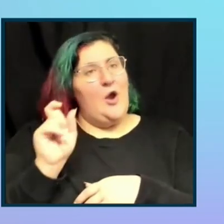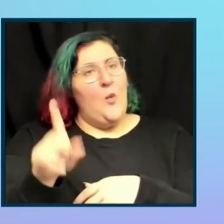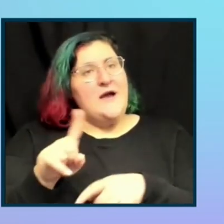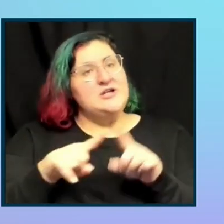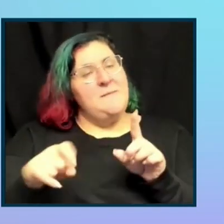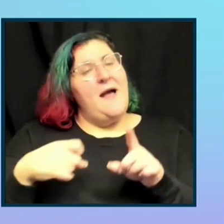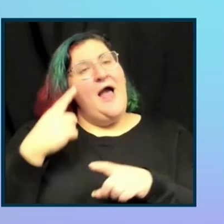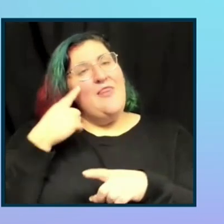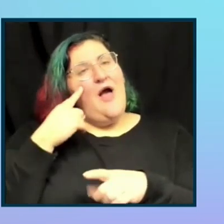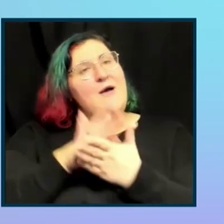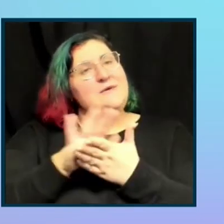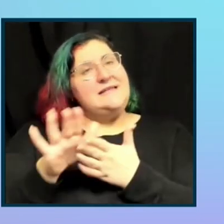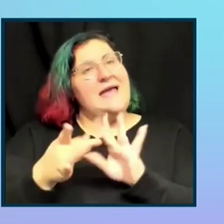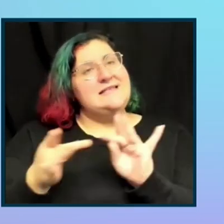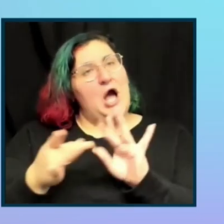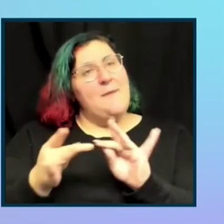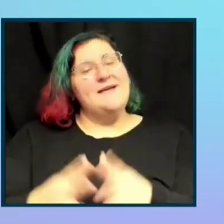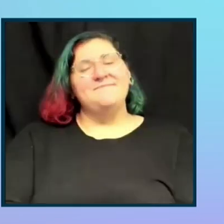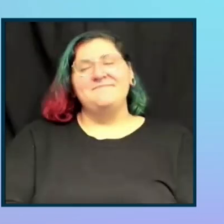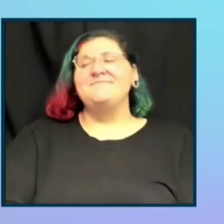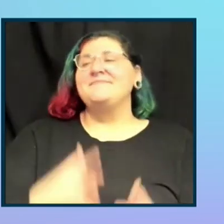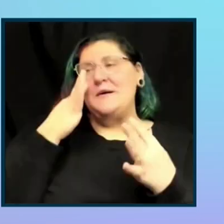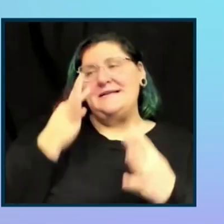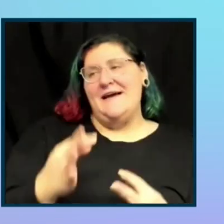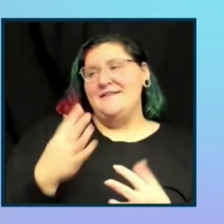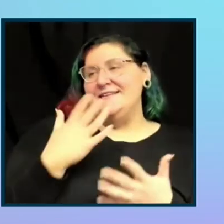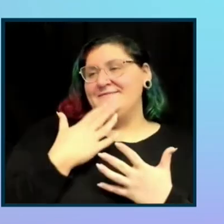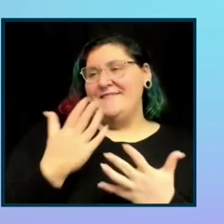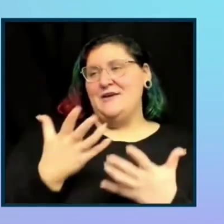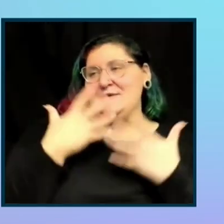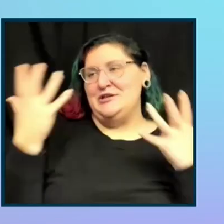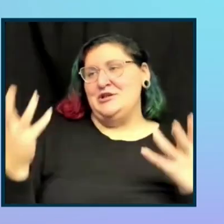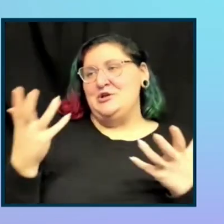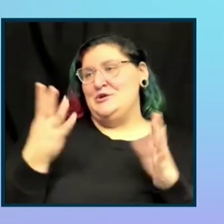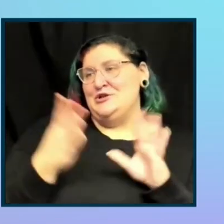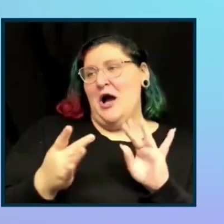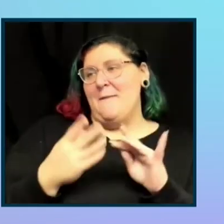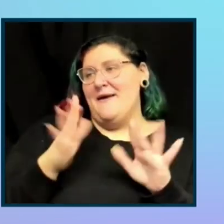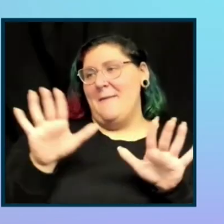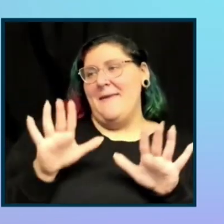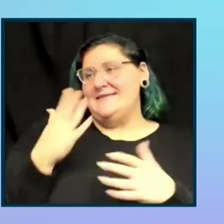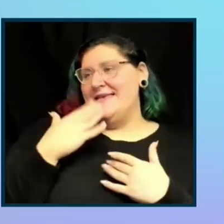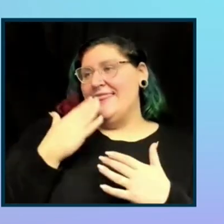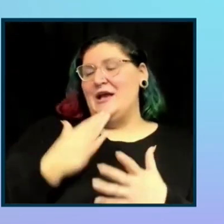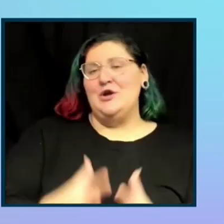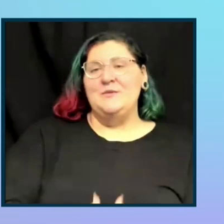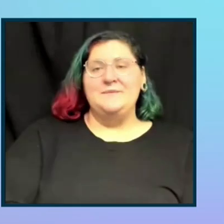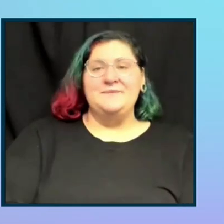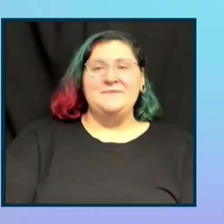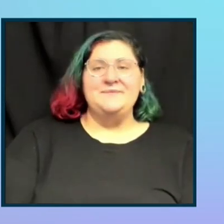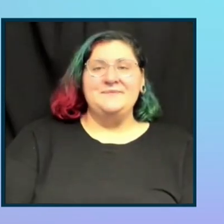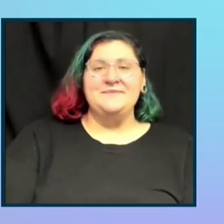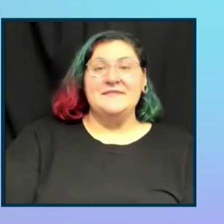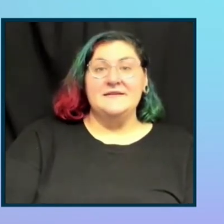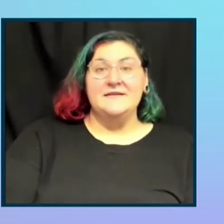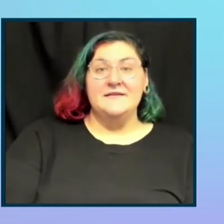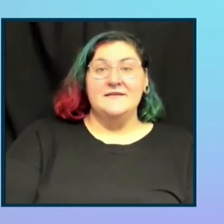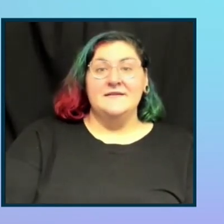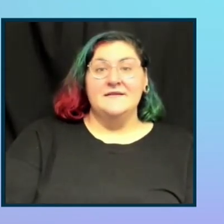Wow yes, definitely, that is huge. That is amazing. Glad to know that people from, you know,